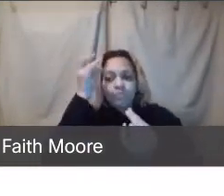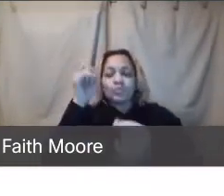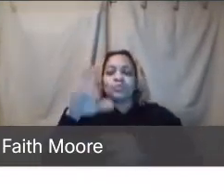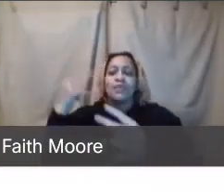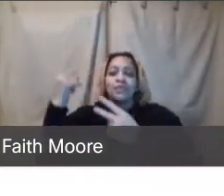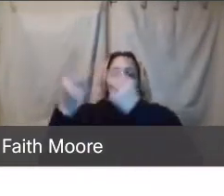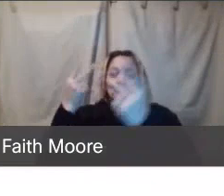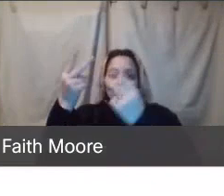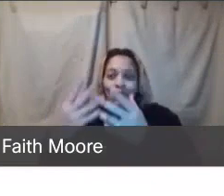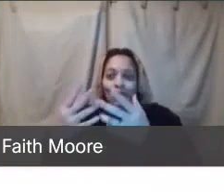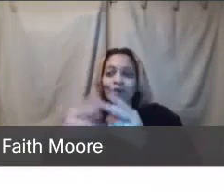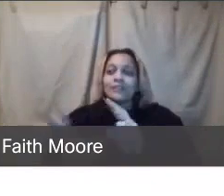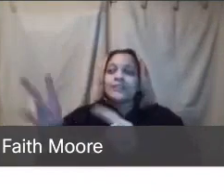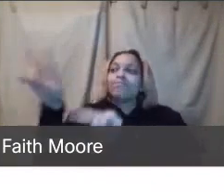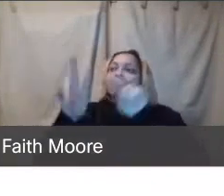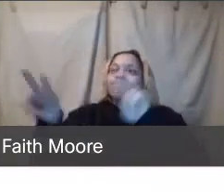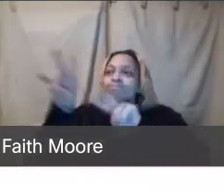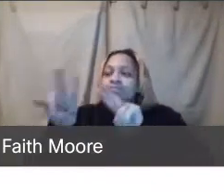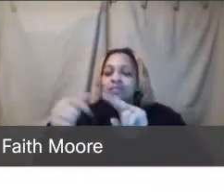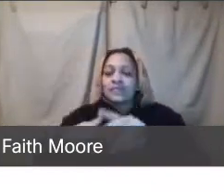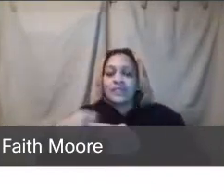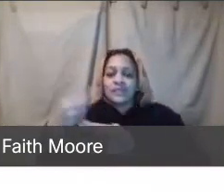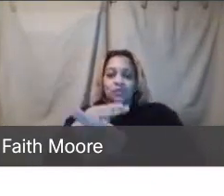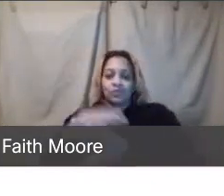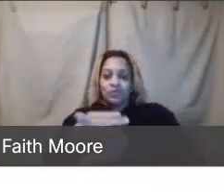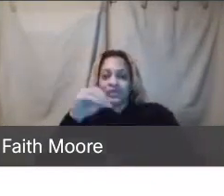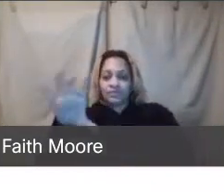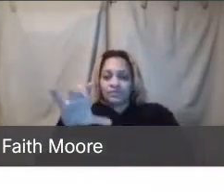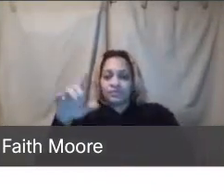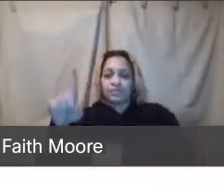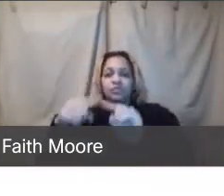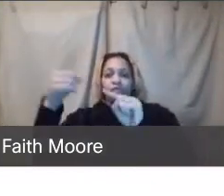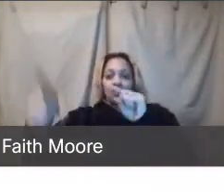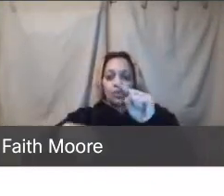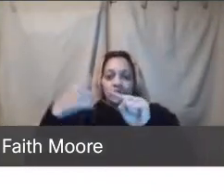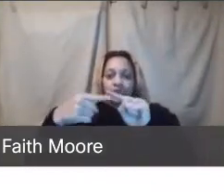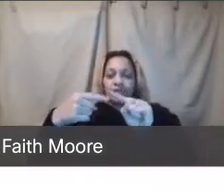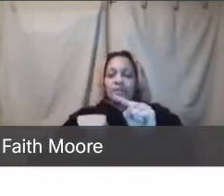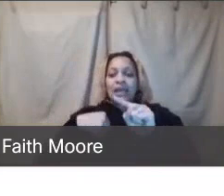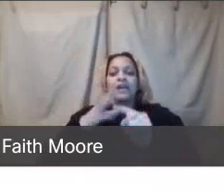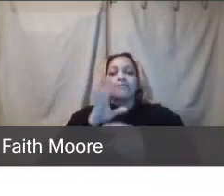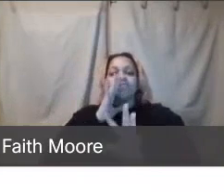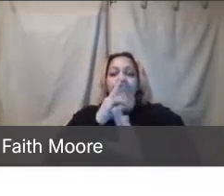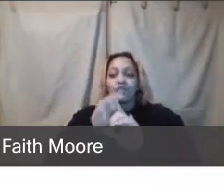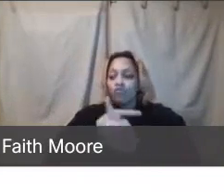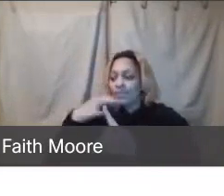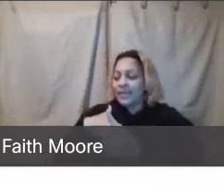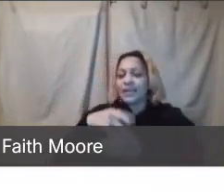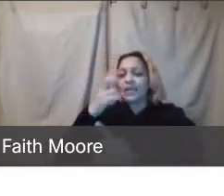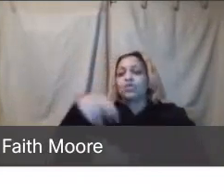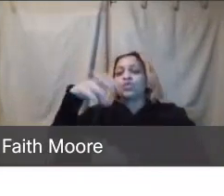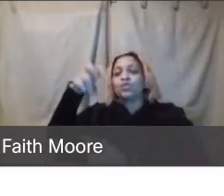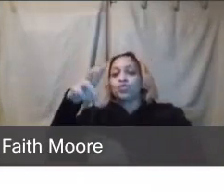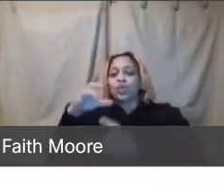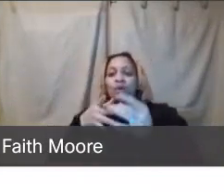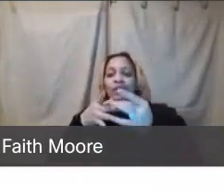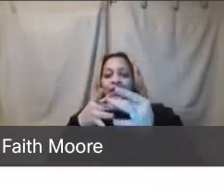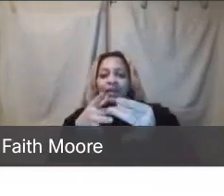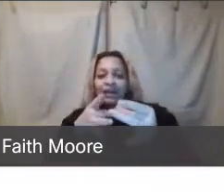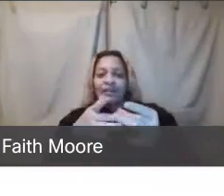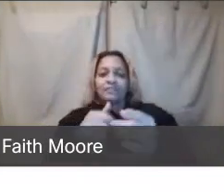And uses DC circulator I'm speaking as a tour guide or preformed groups. I want you to think about a 5th grade group that might come from.